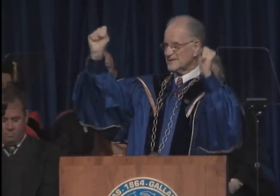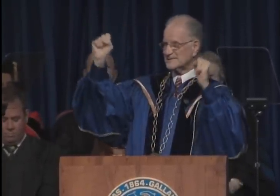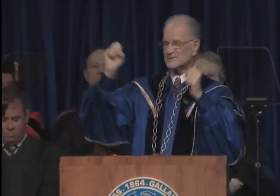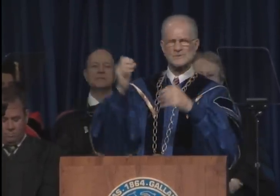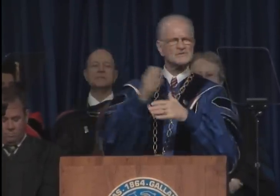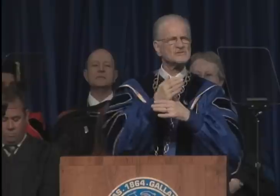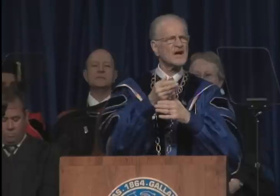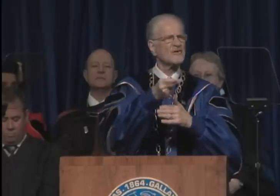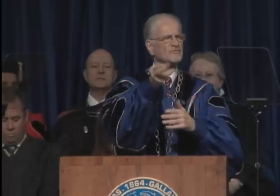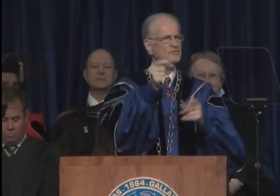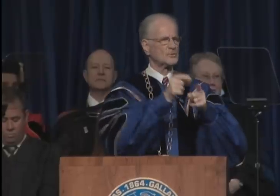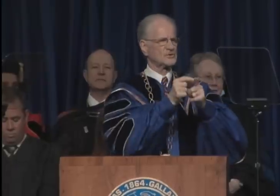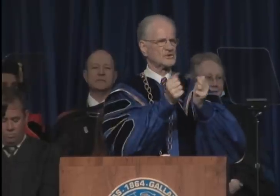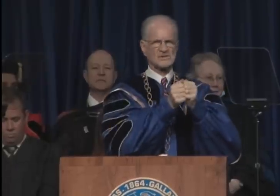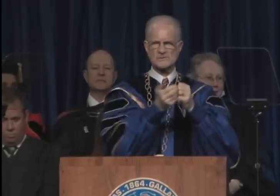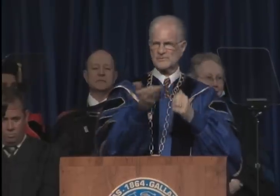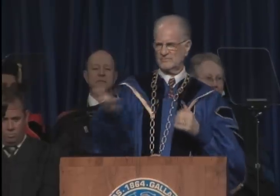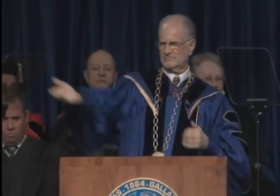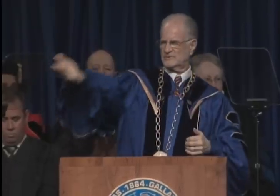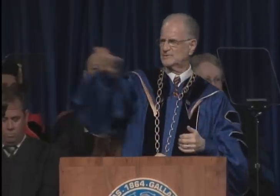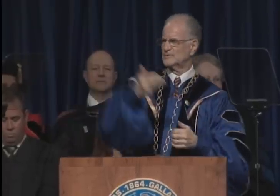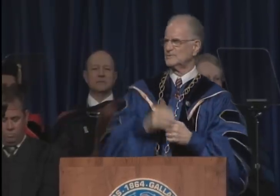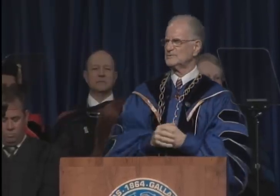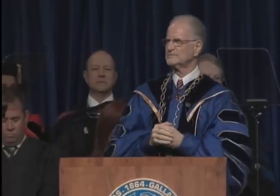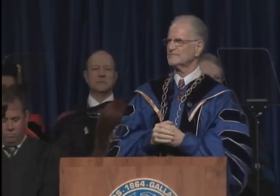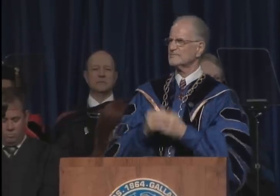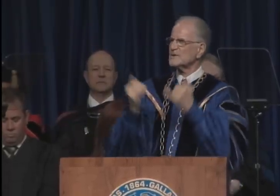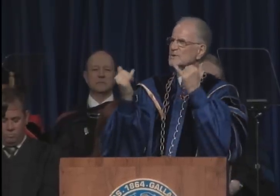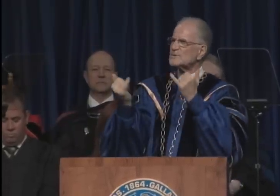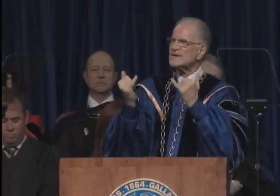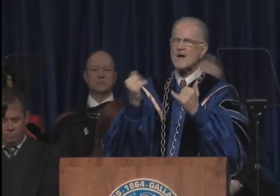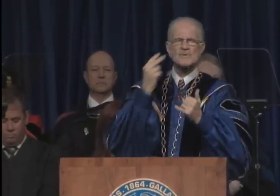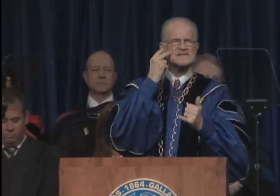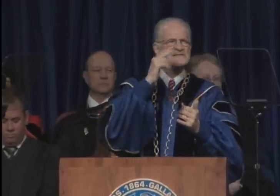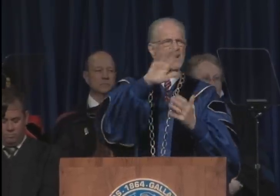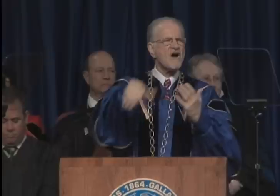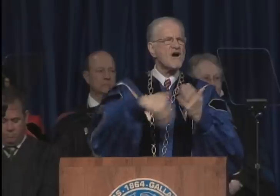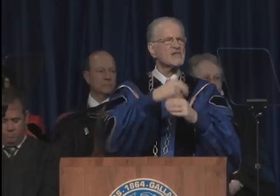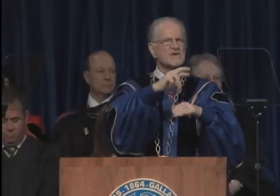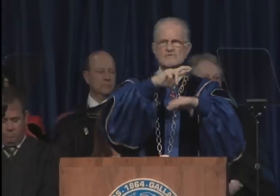It's my honor as president to share a few words with you today.